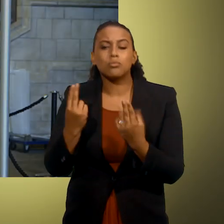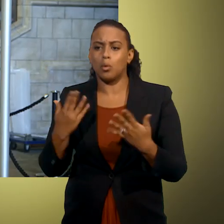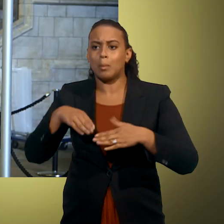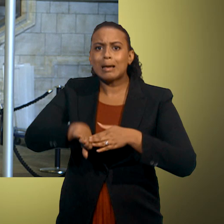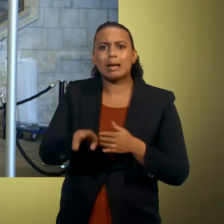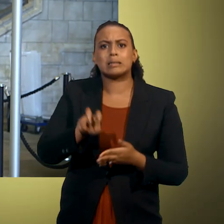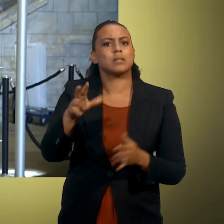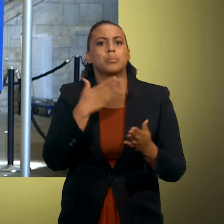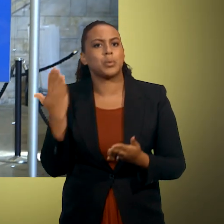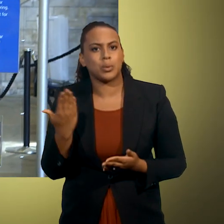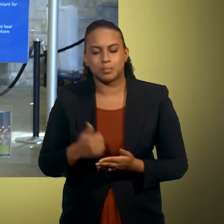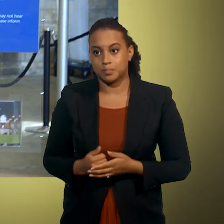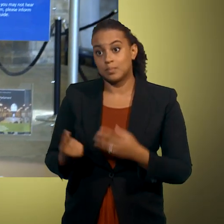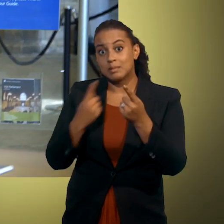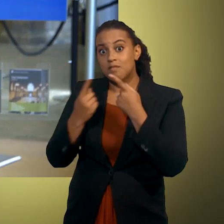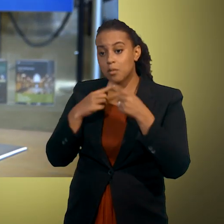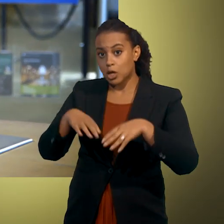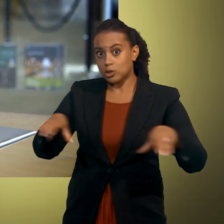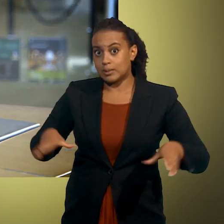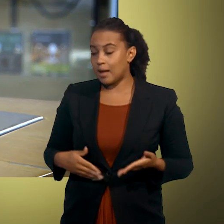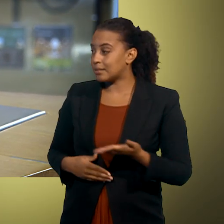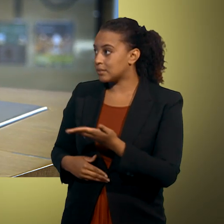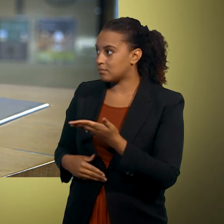Our information desk has an induction hearing loop.